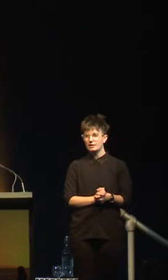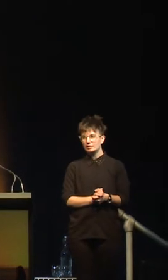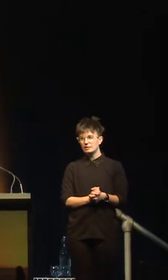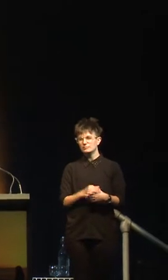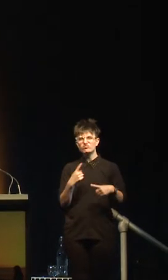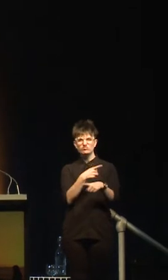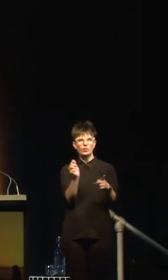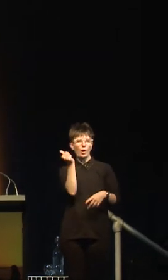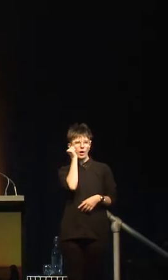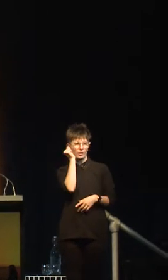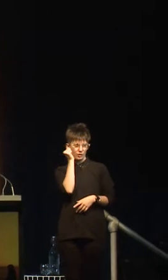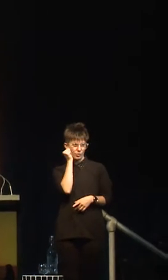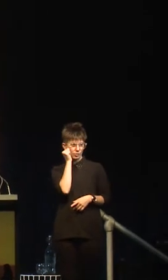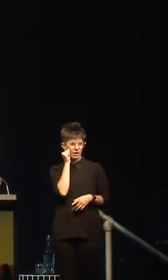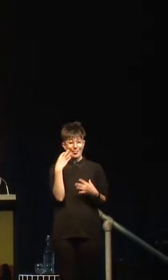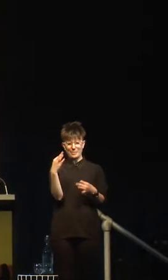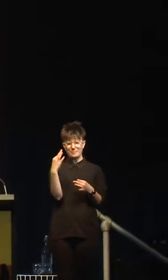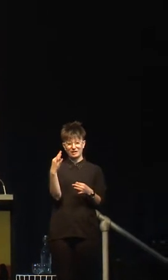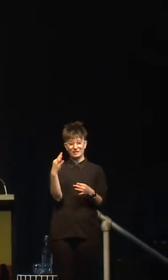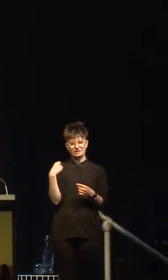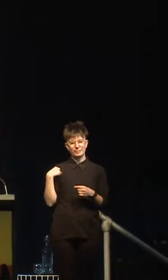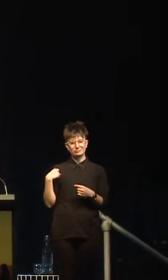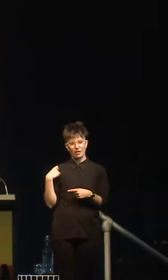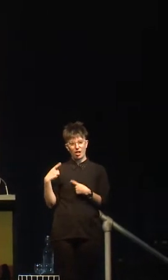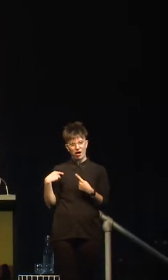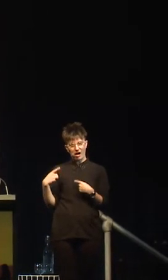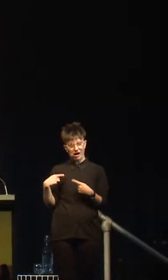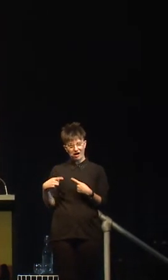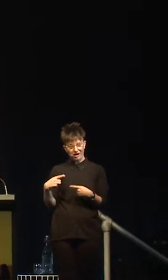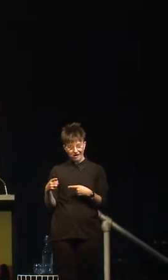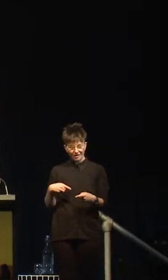bill has taken longer than we had anticipated getting into Parliament. And that is because